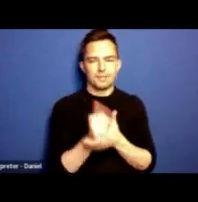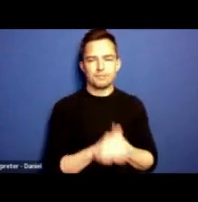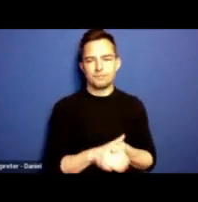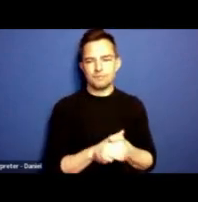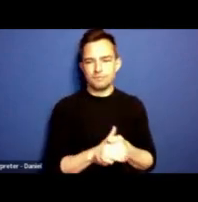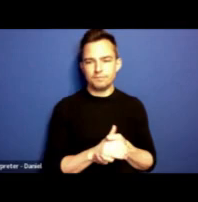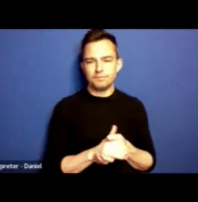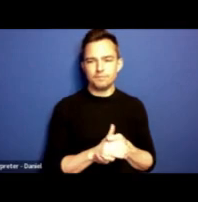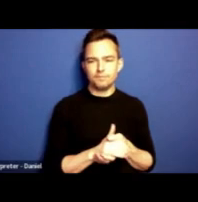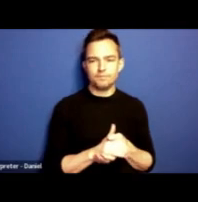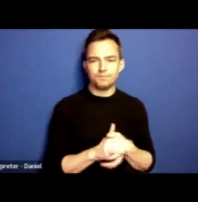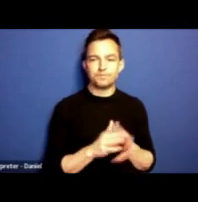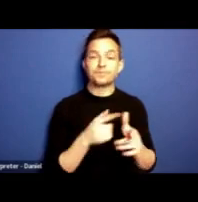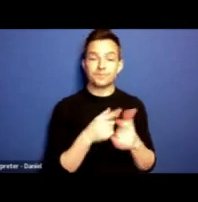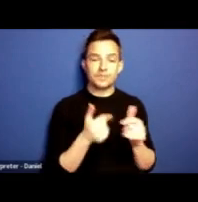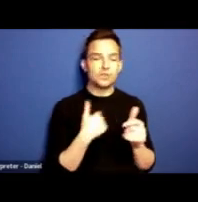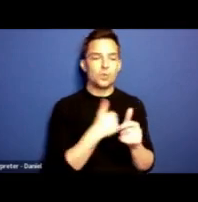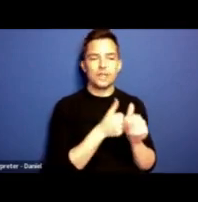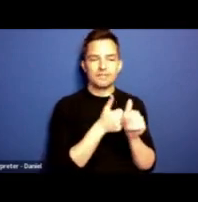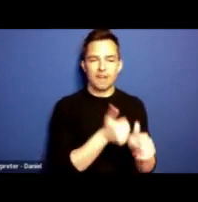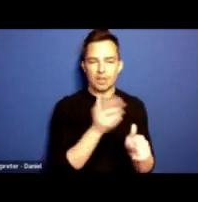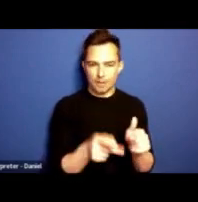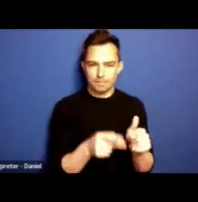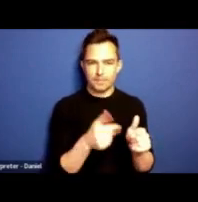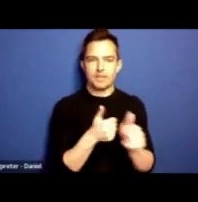follow up and follow up. Each state is different. Yeah. And we